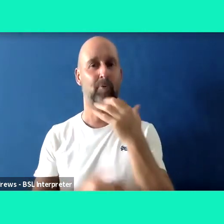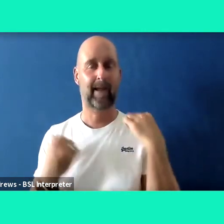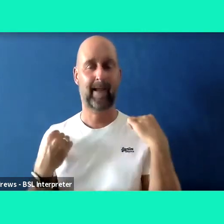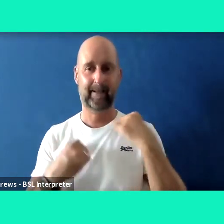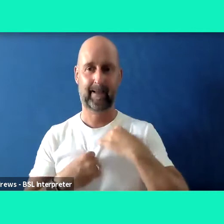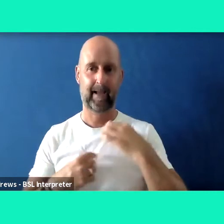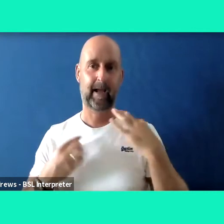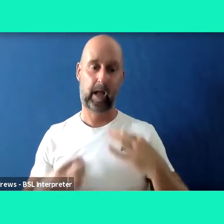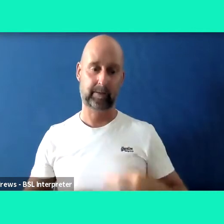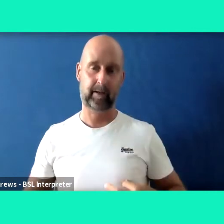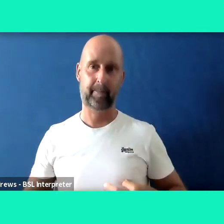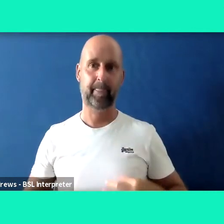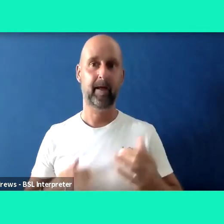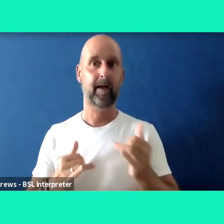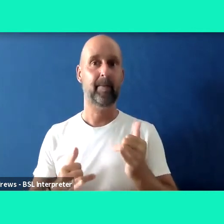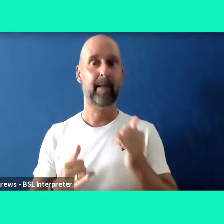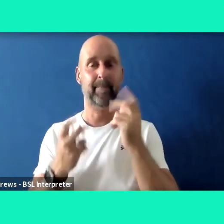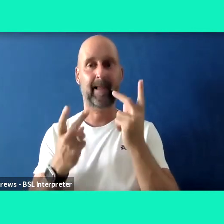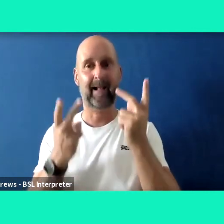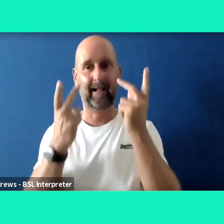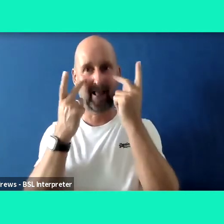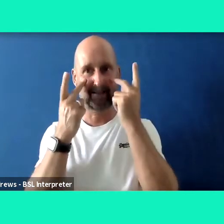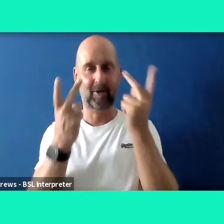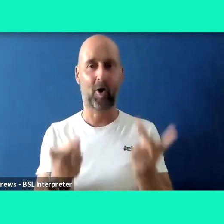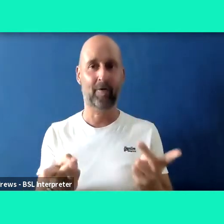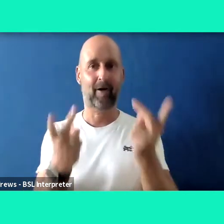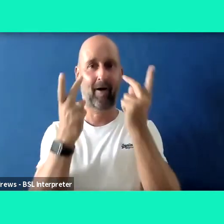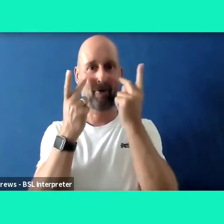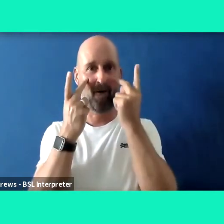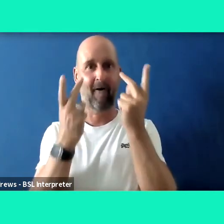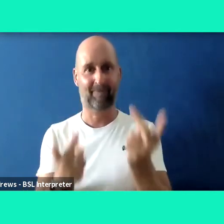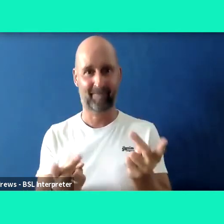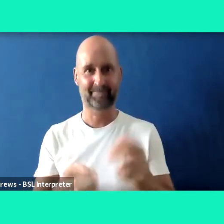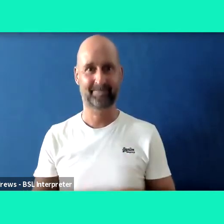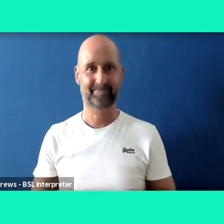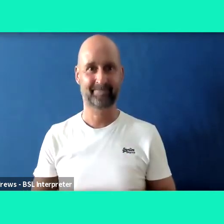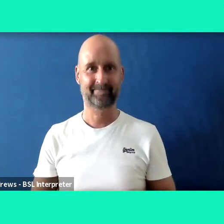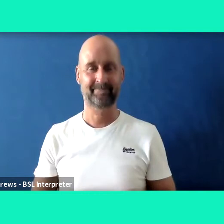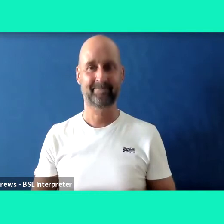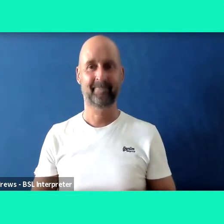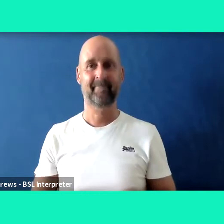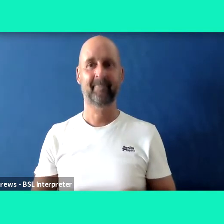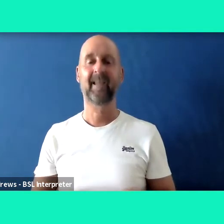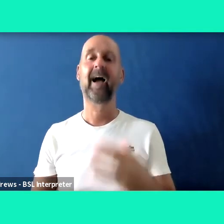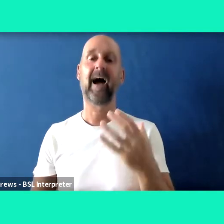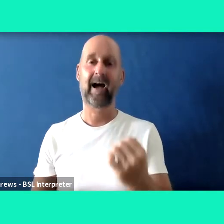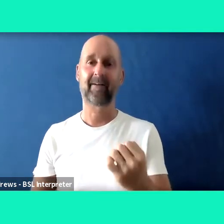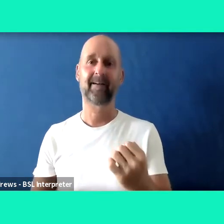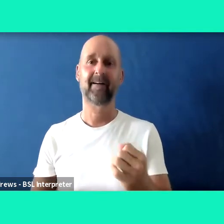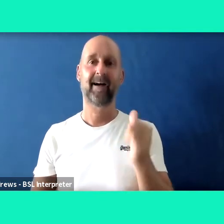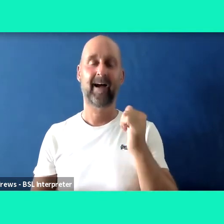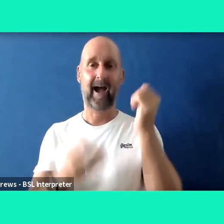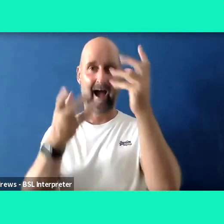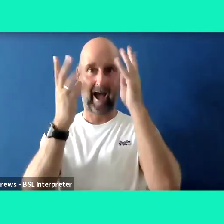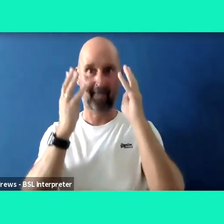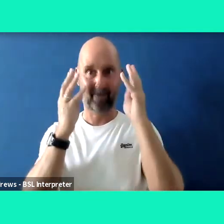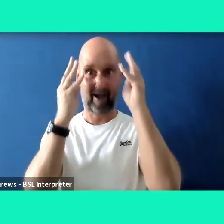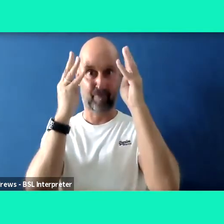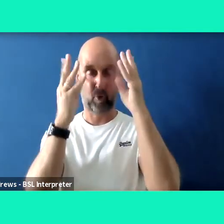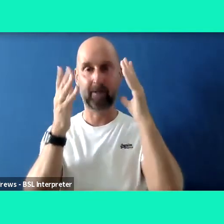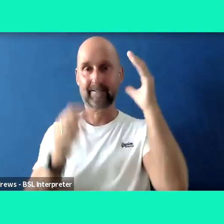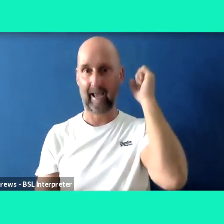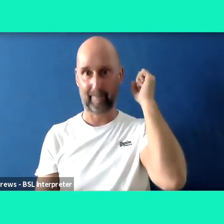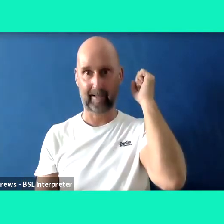may put my glasses on and take them off on occasion. I have my afro hair tied back, loosely,